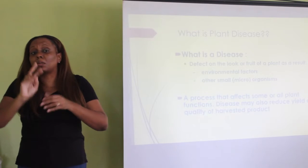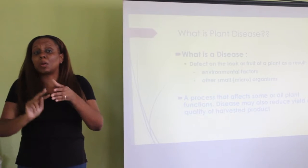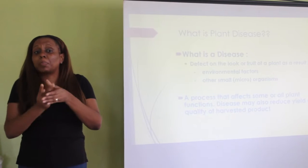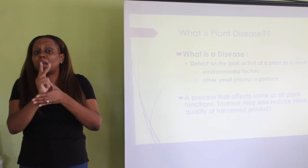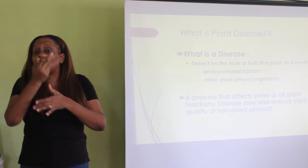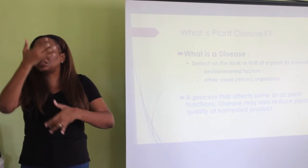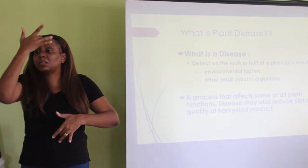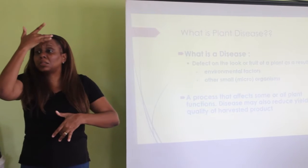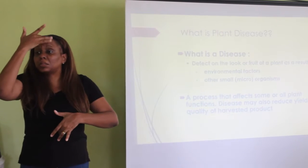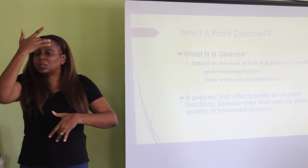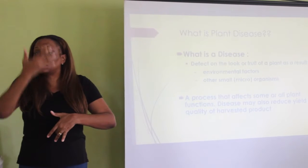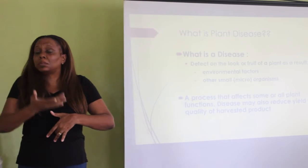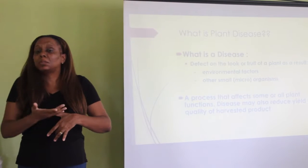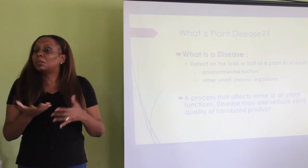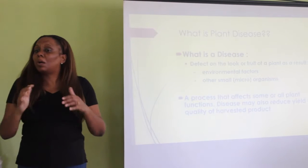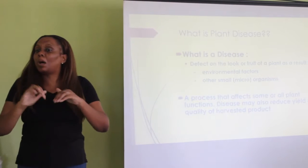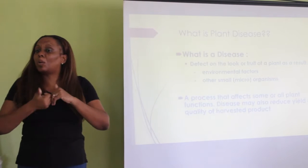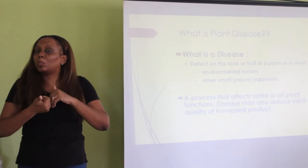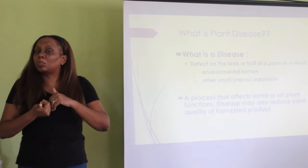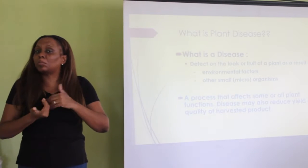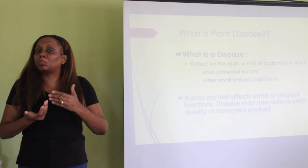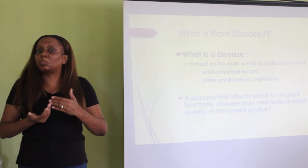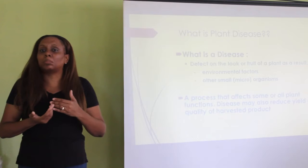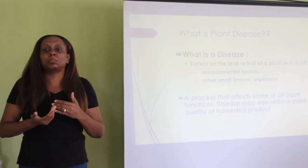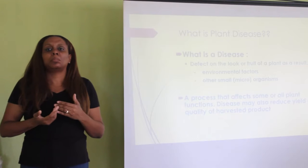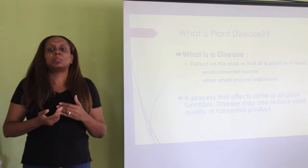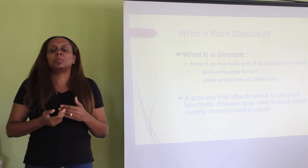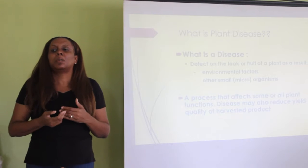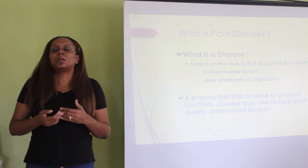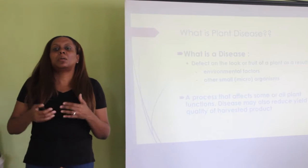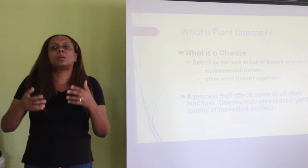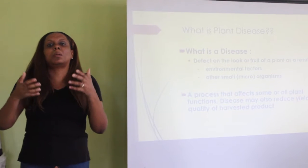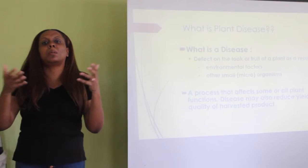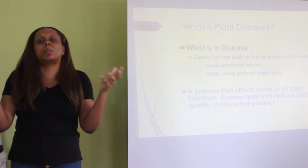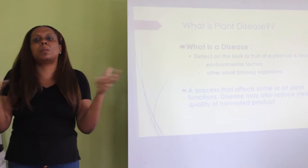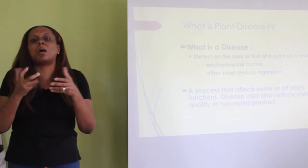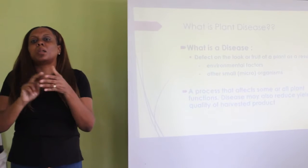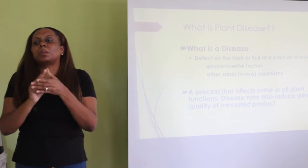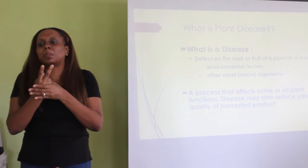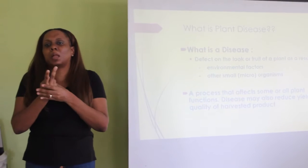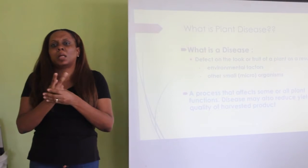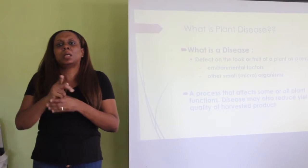earlier lesson you have to first know what the plant looks like what the plant should look like